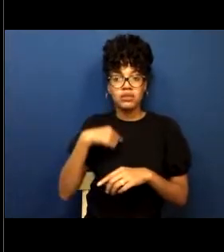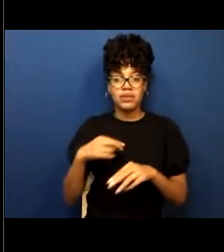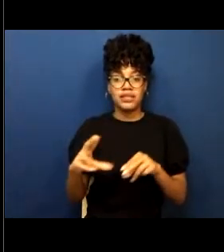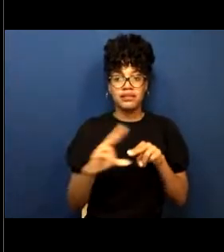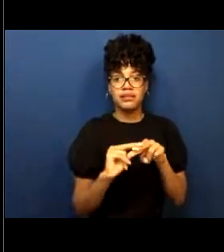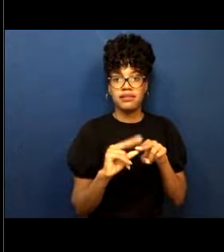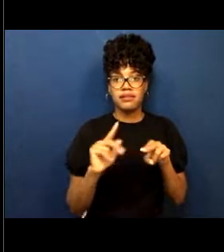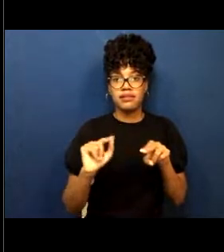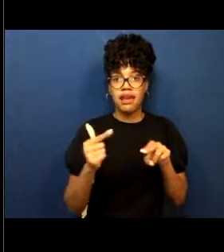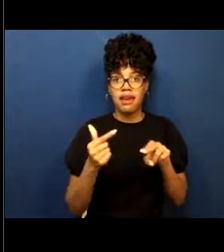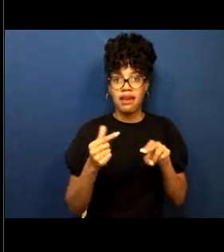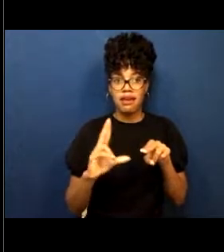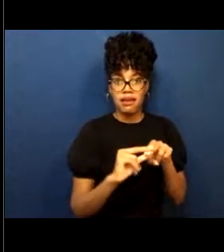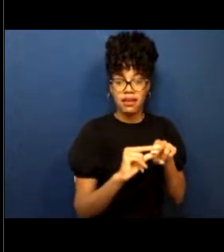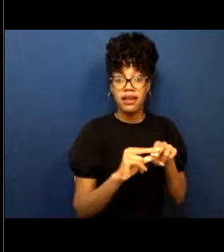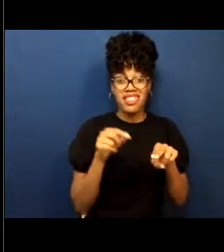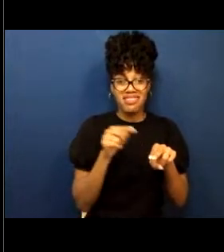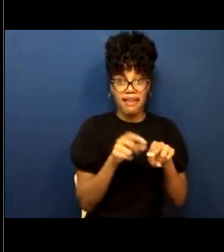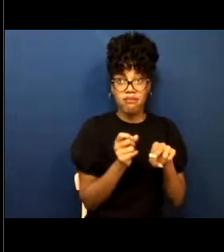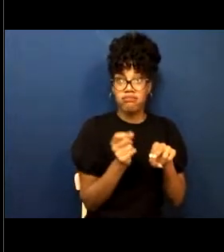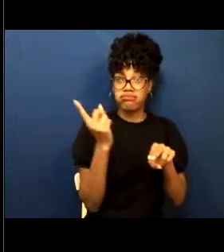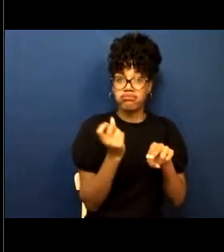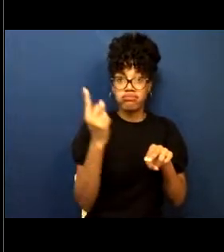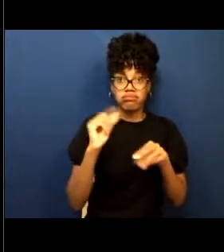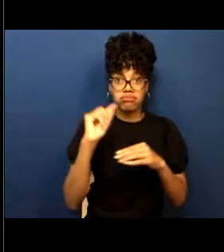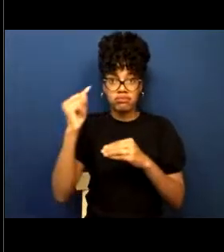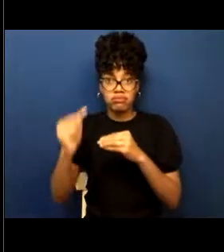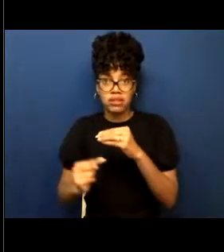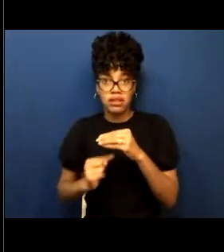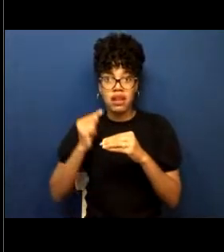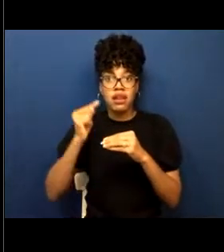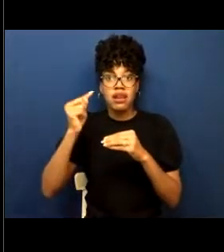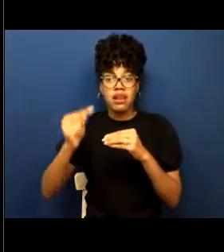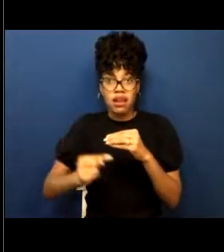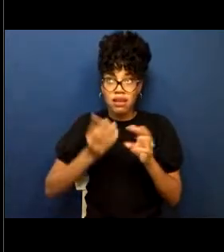for studying seabirds. And so that is what technology has led us to do. Next slide.